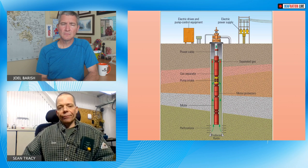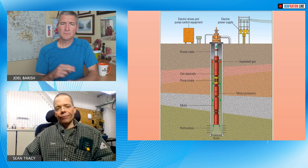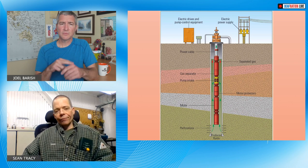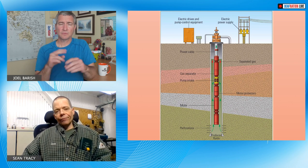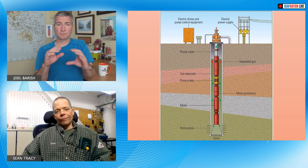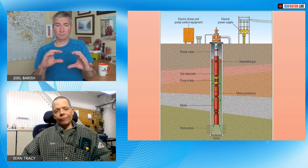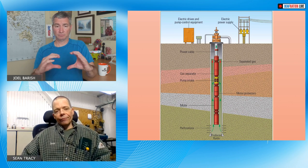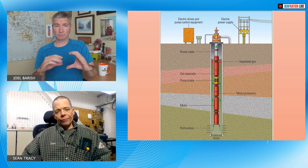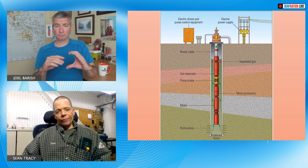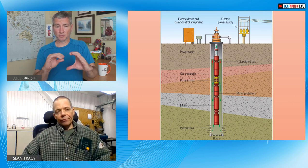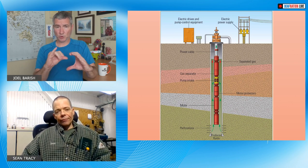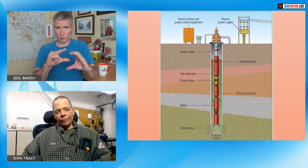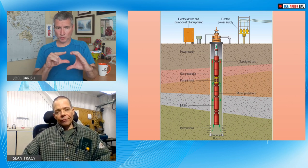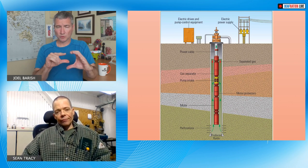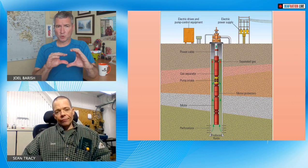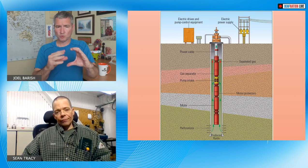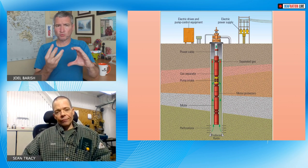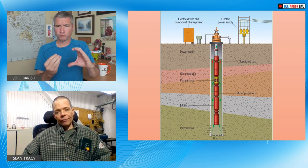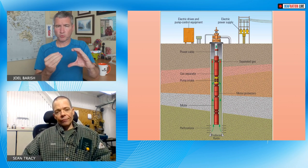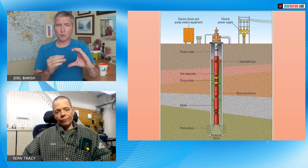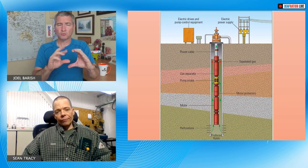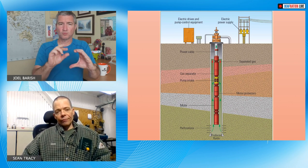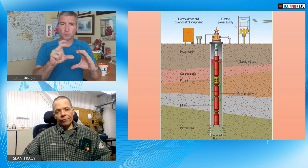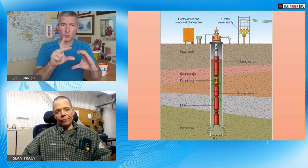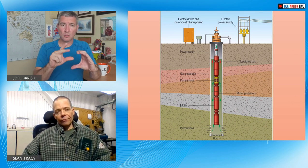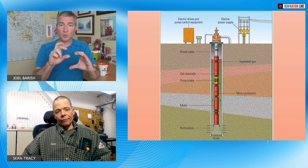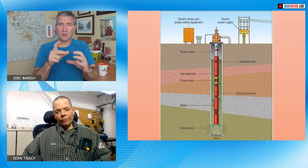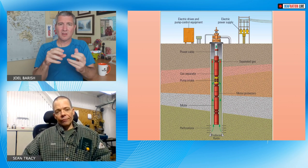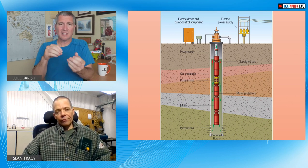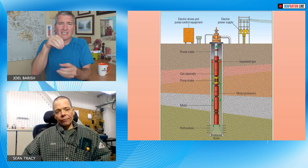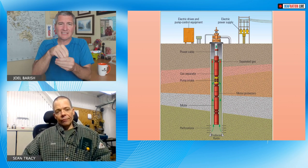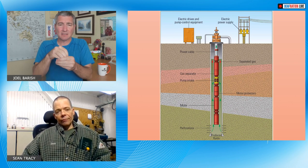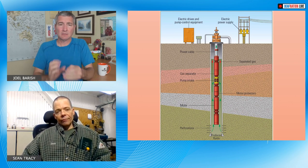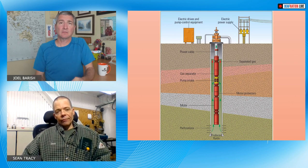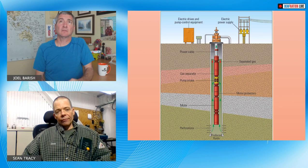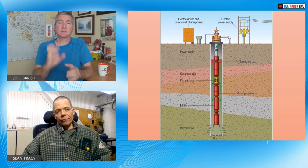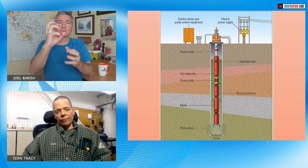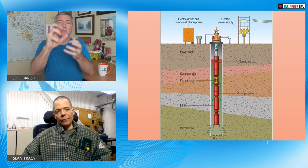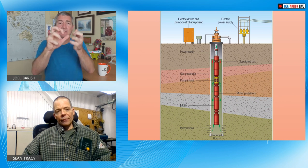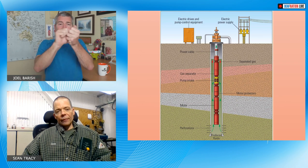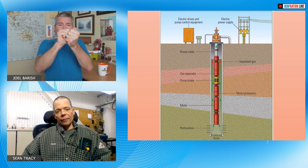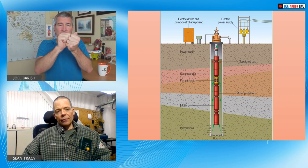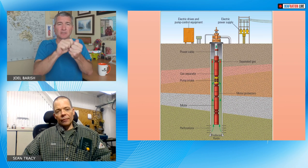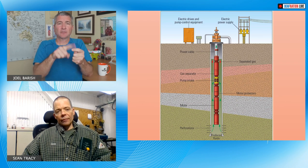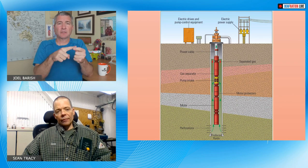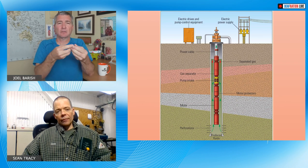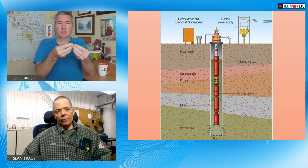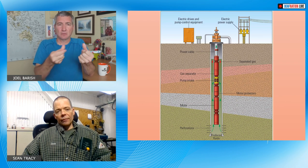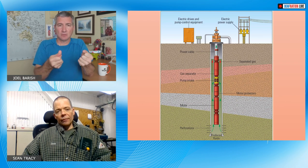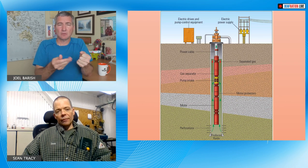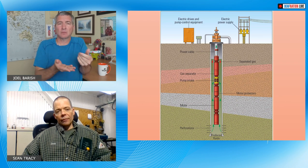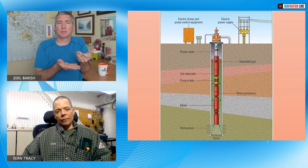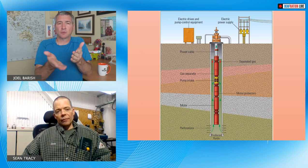So, you drill down to the oil, which is "soft" and the rock which is hard. While the oil is brought up, it helps break down the rock